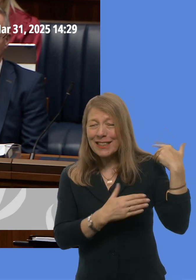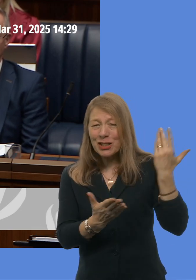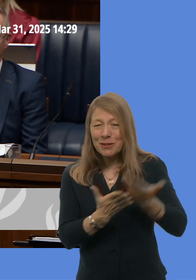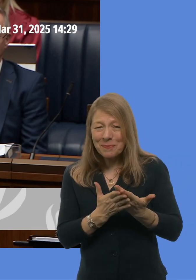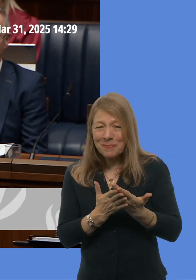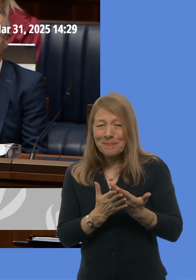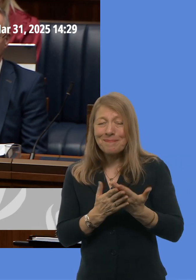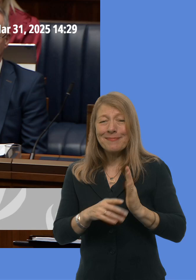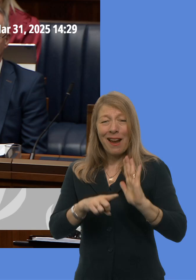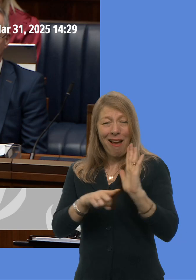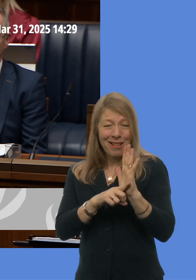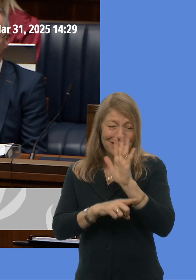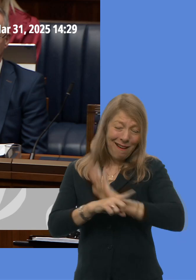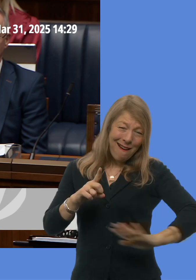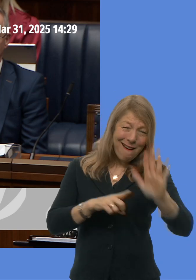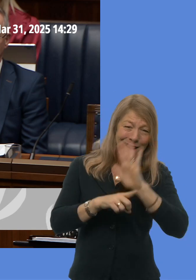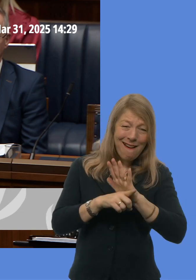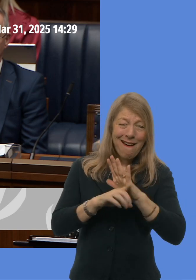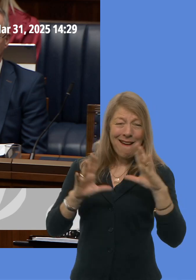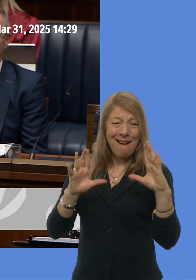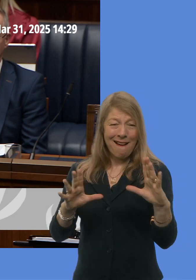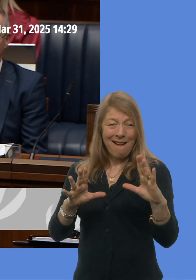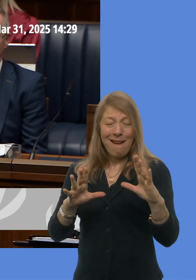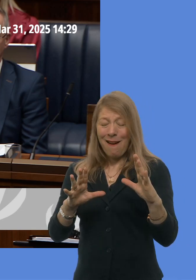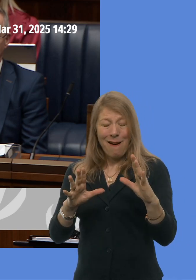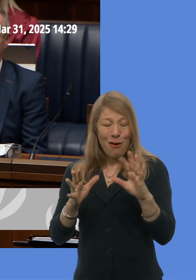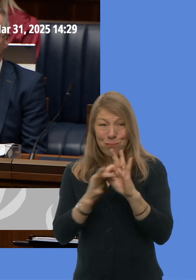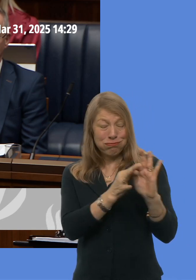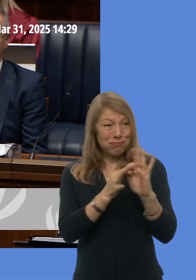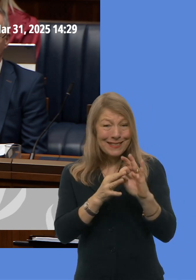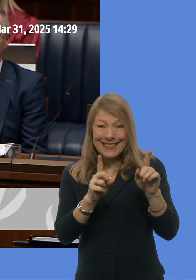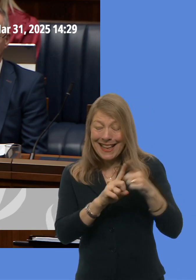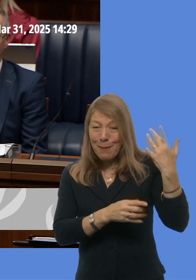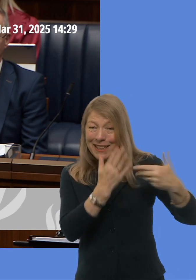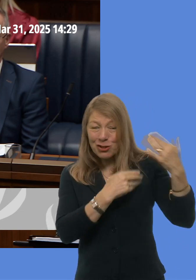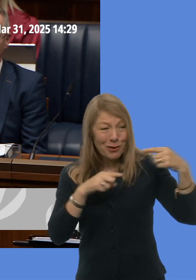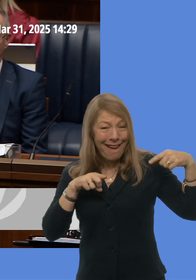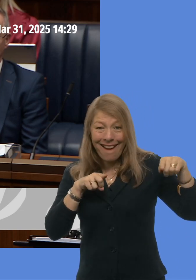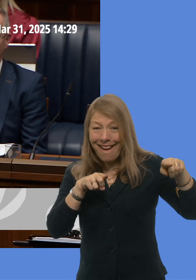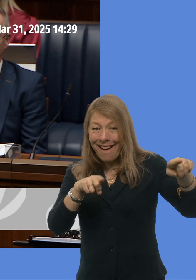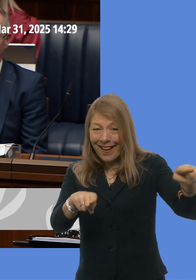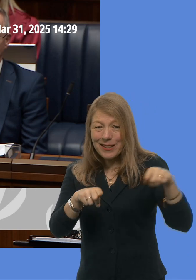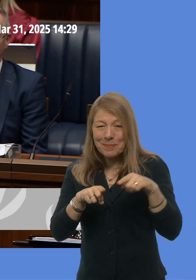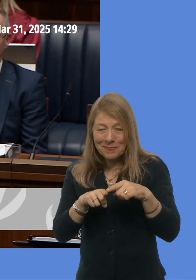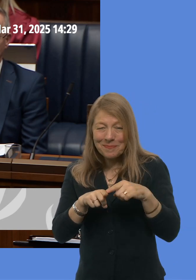particular have to the US and how many of those Ulster Scots or Scots-Irish, as they are called in America, have those links